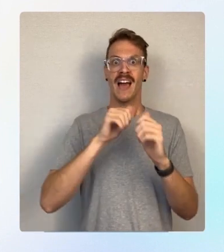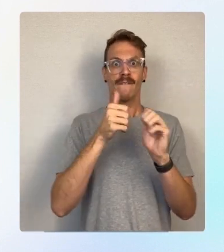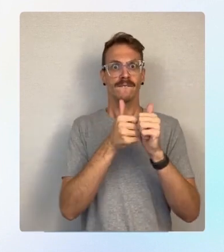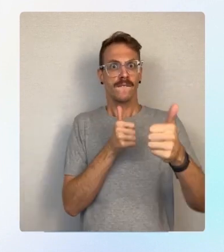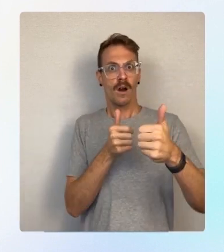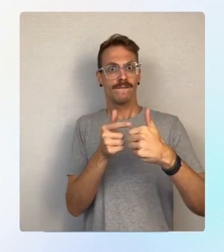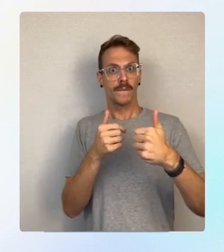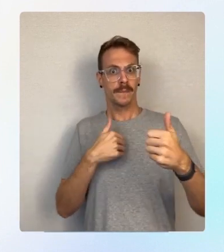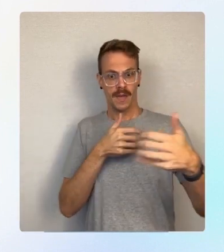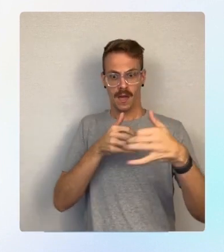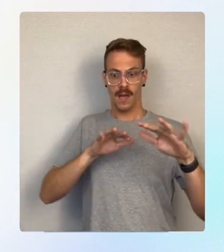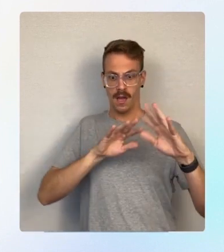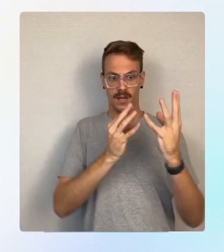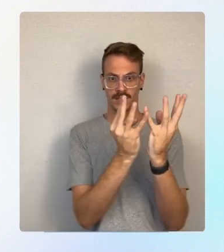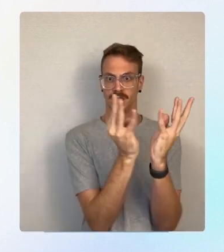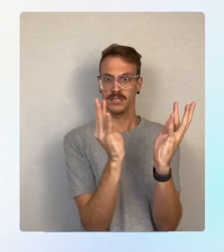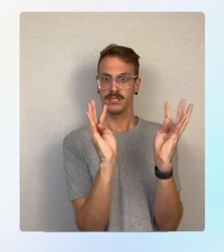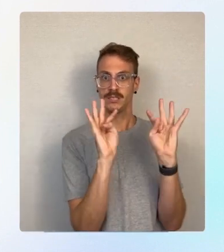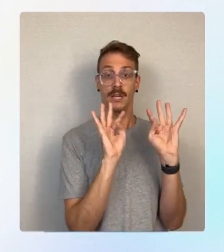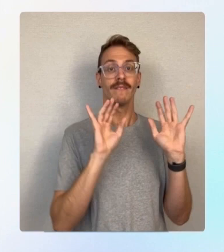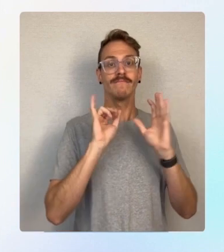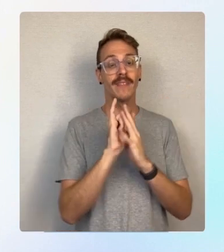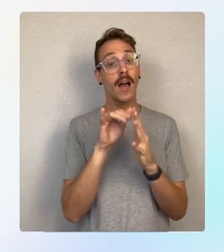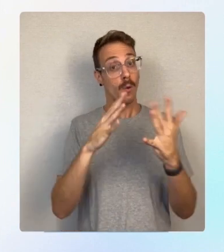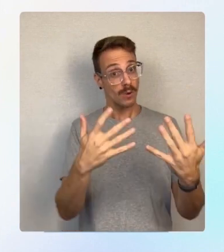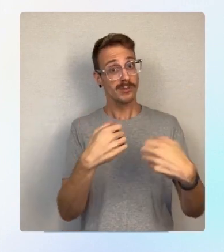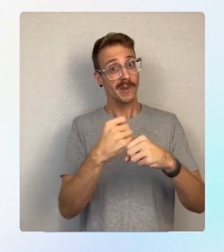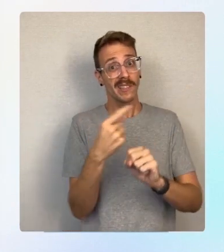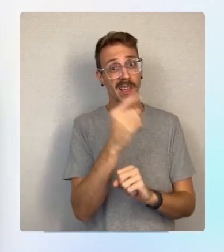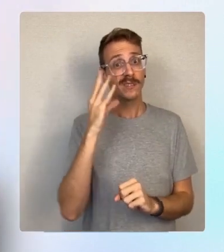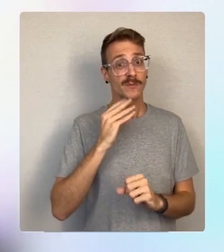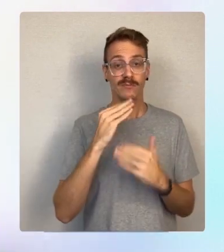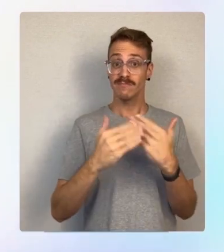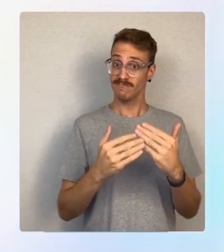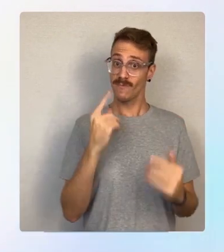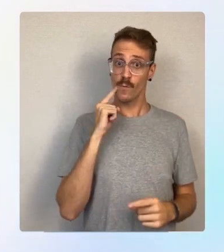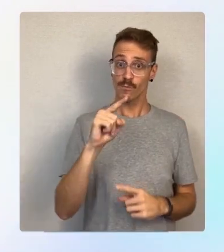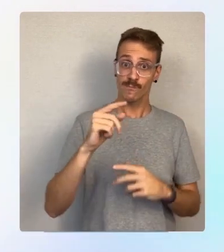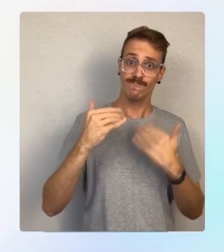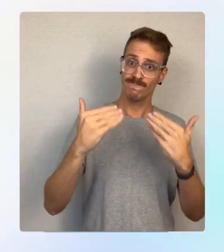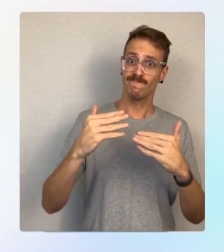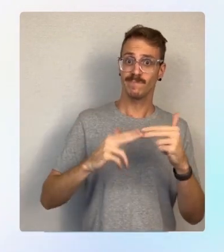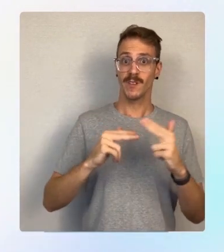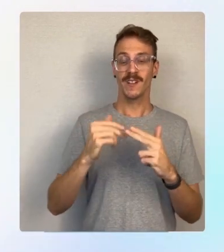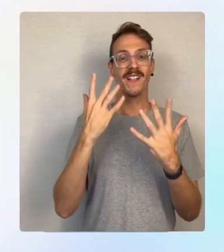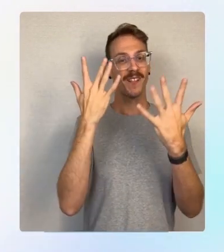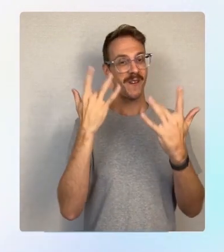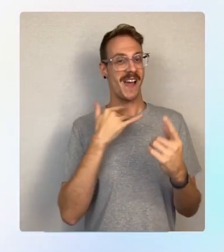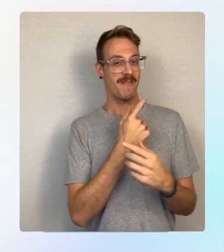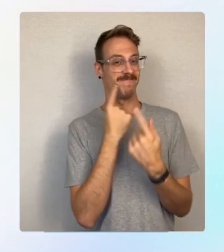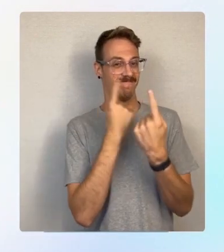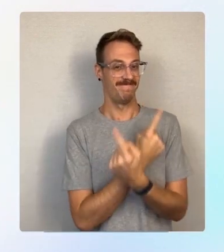We want to make these types of experiences easy for you to build. This is why I'm excited to announce Shared Spatial Anchors,